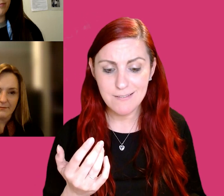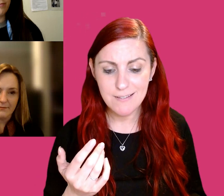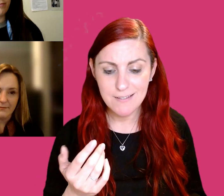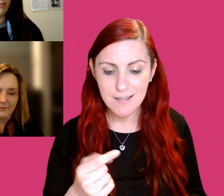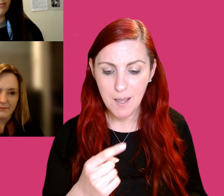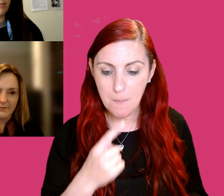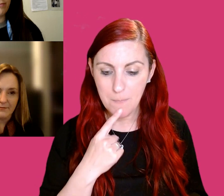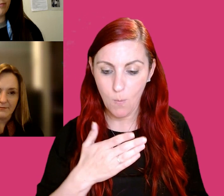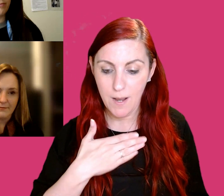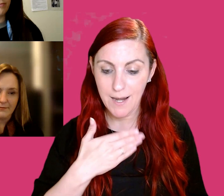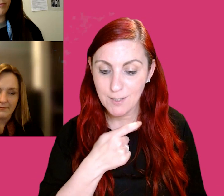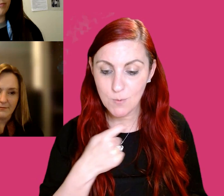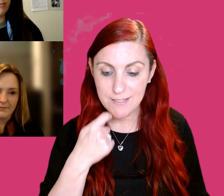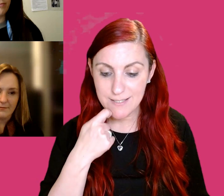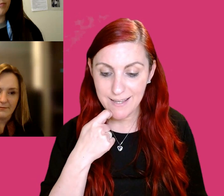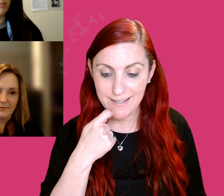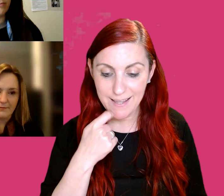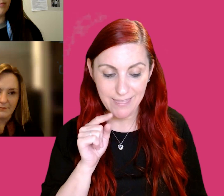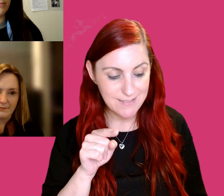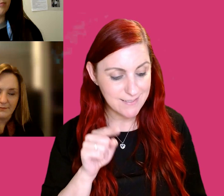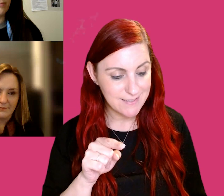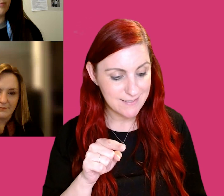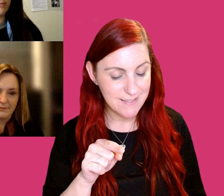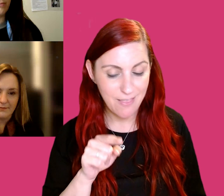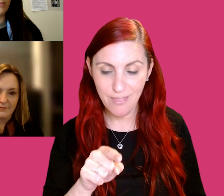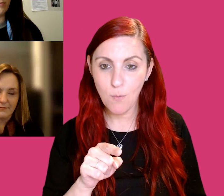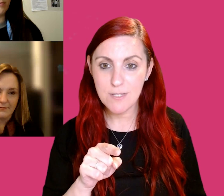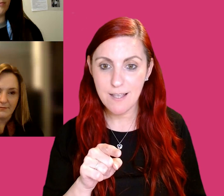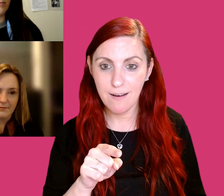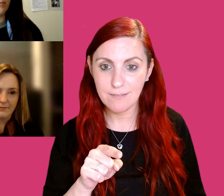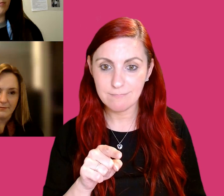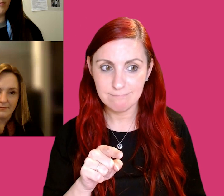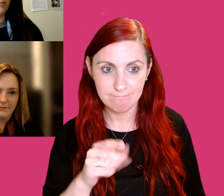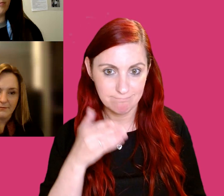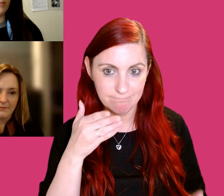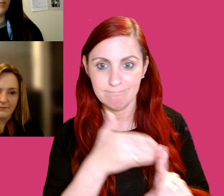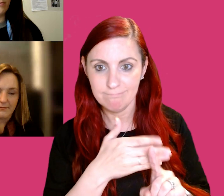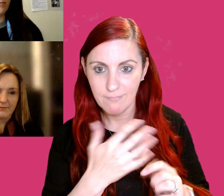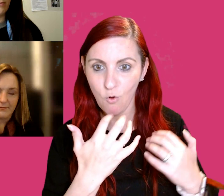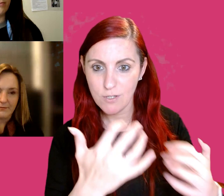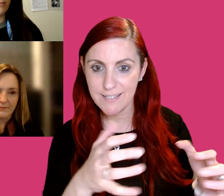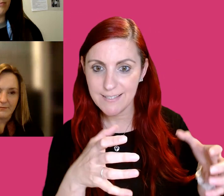like to say that and that that's the group that was our captive audience um and I would say that